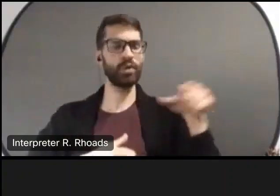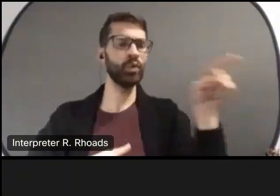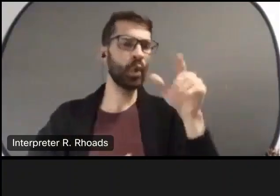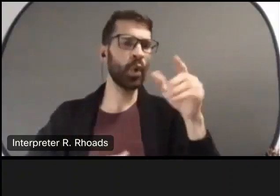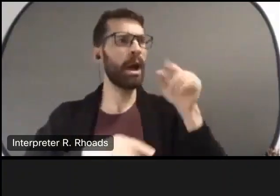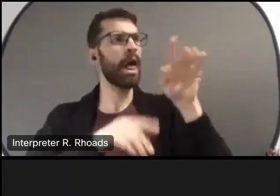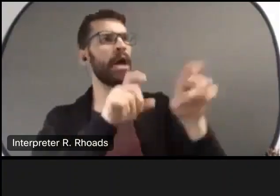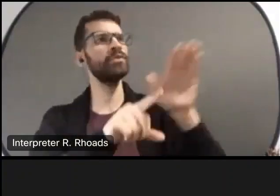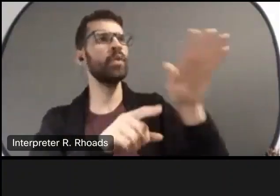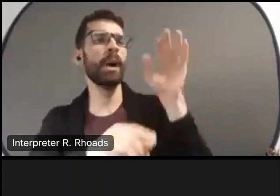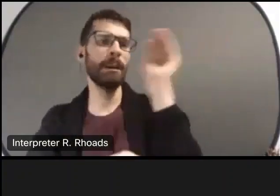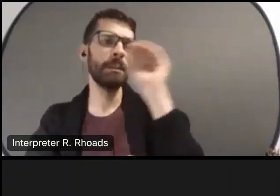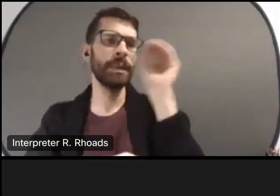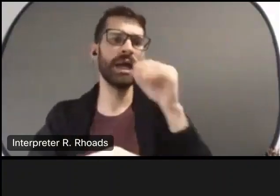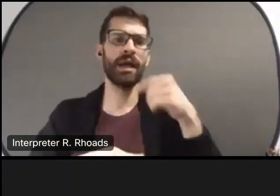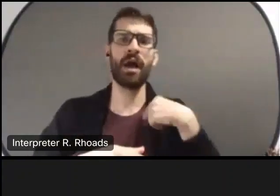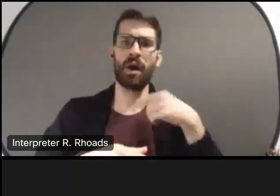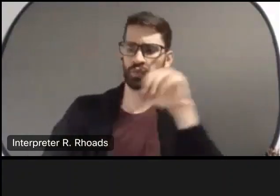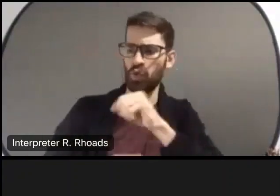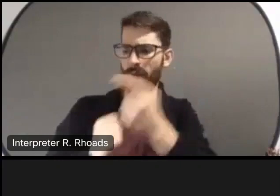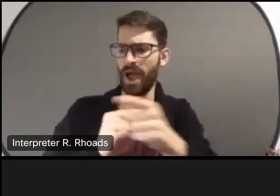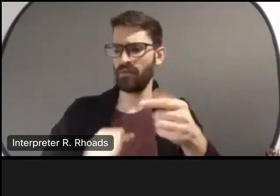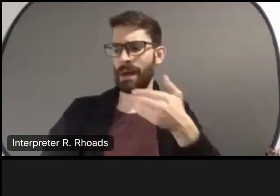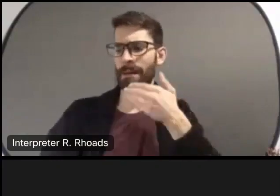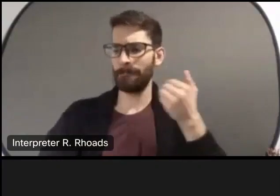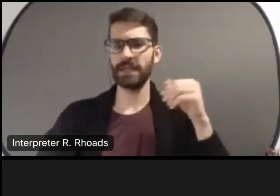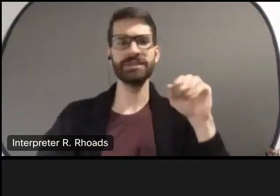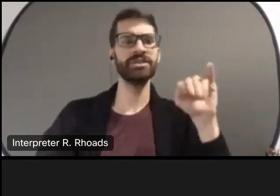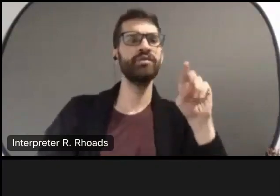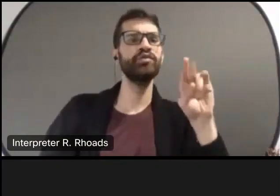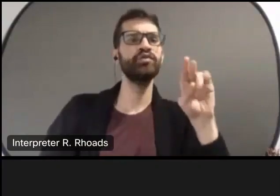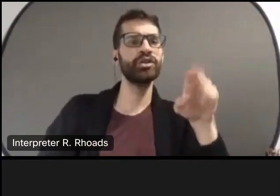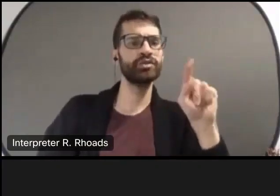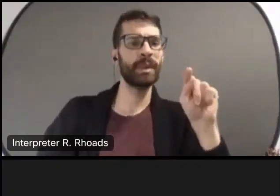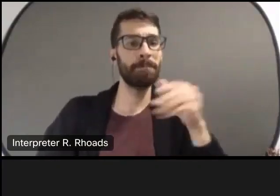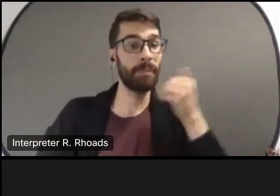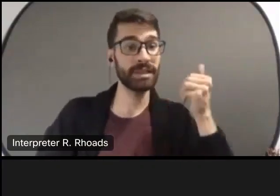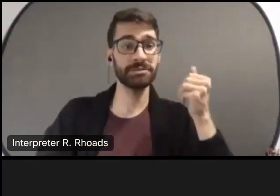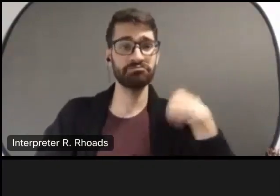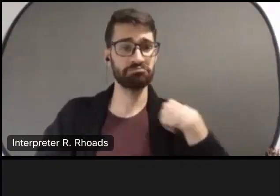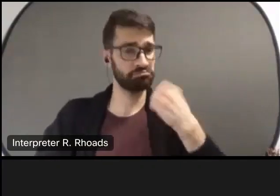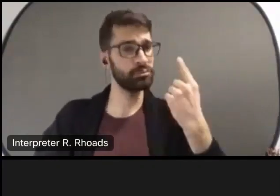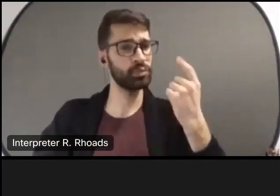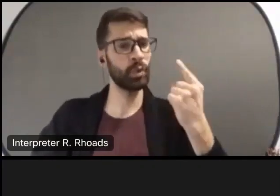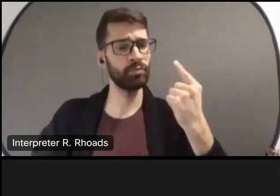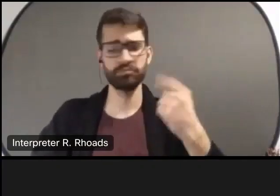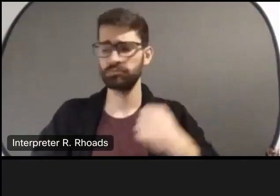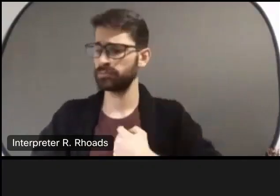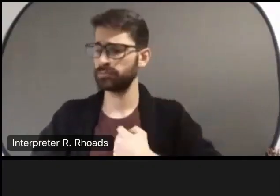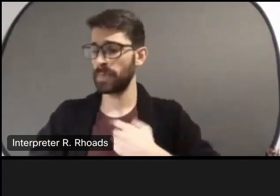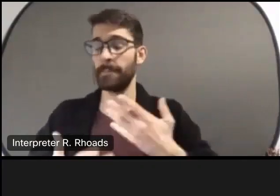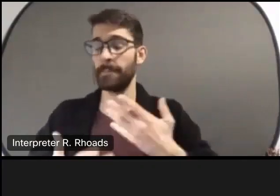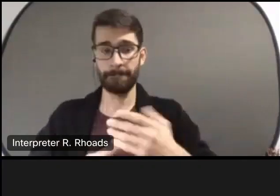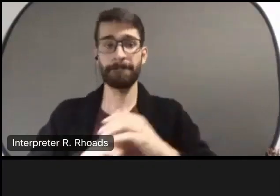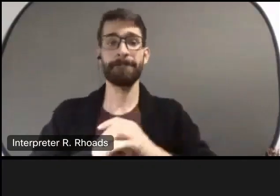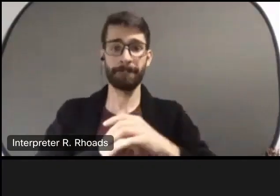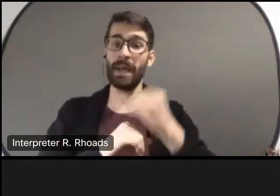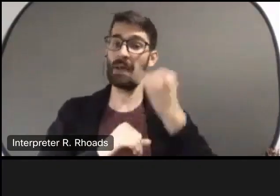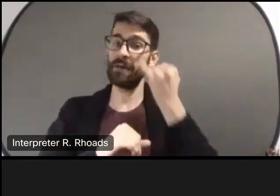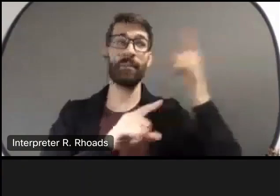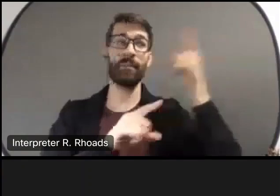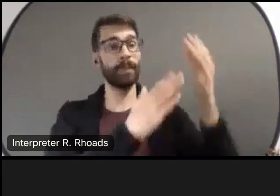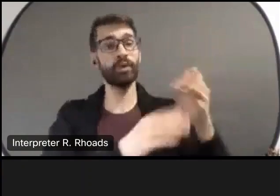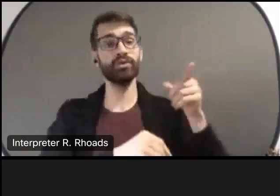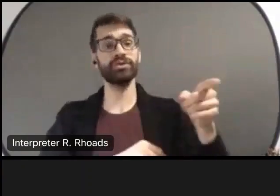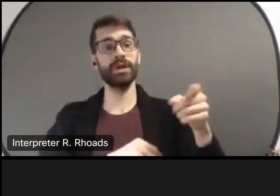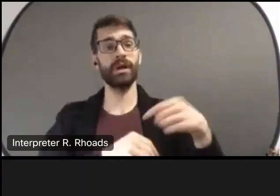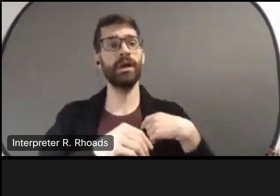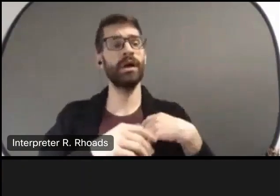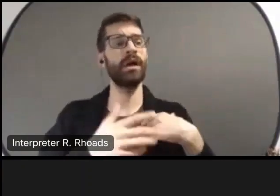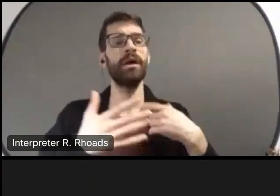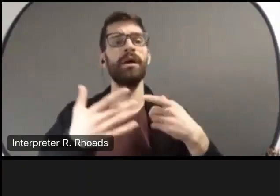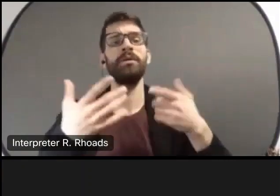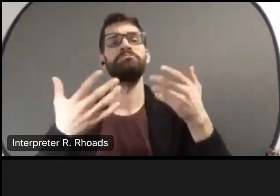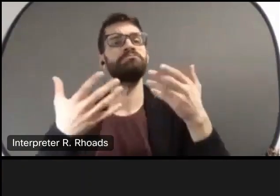Presuming everyone is using the best judgment they have and, at best, official outcomes of ANCs are